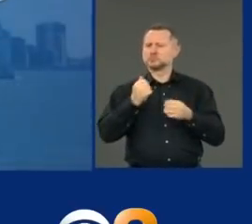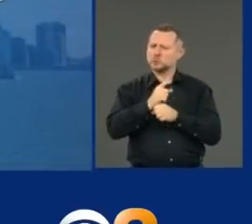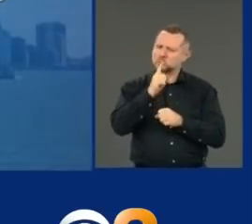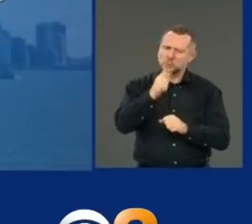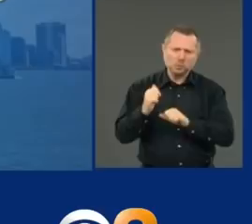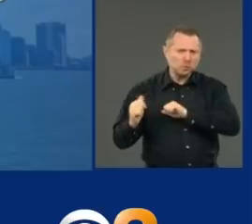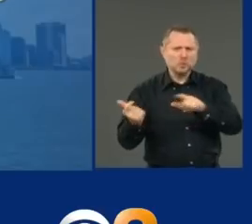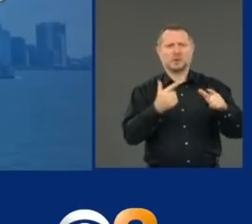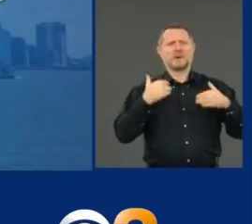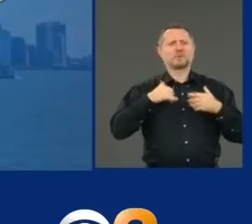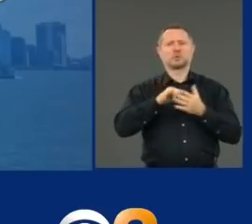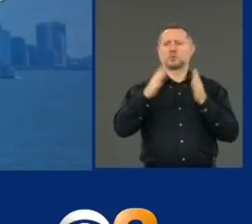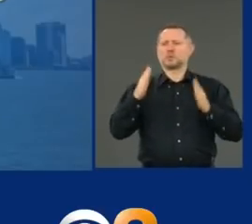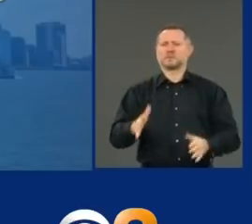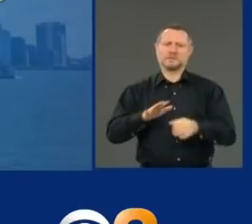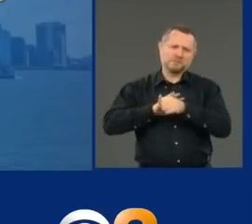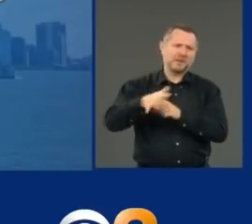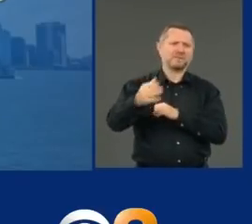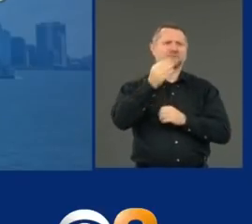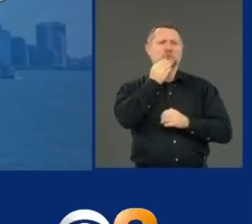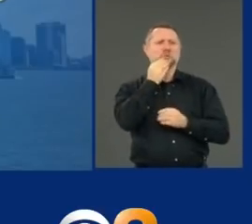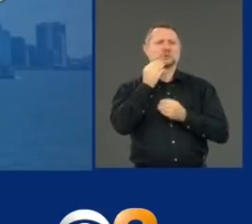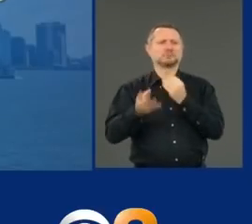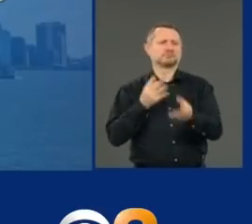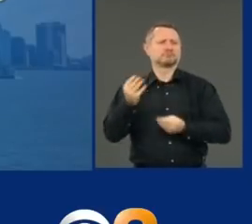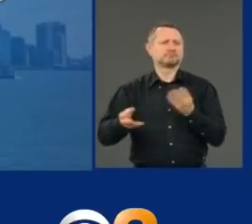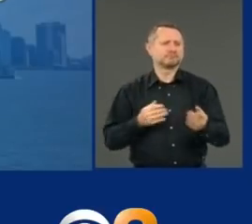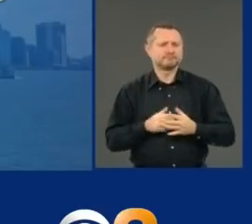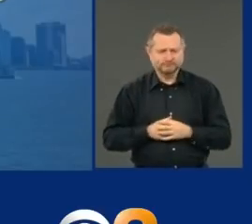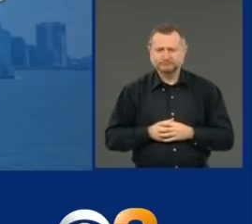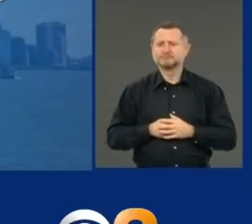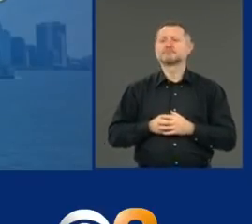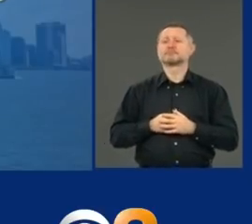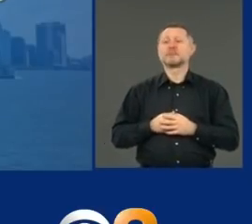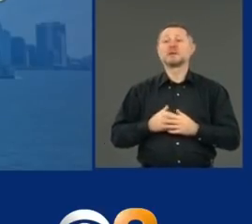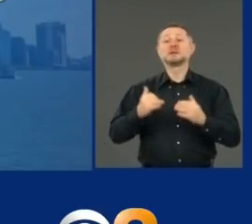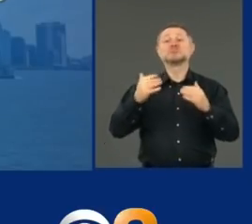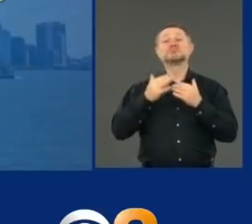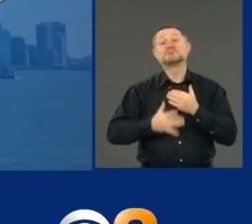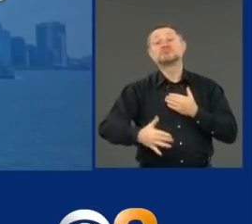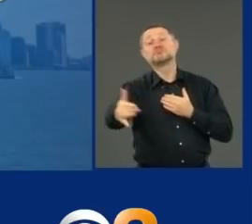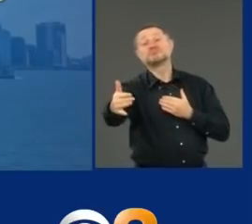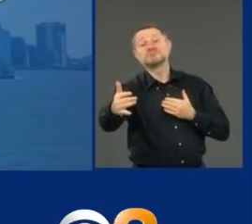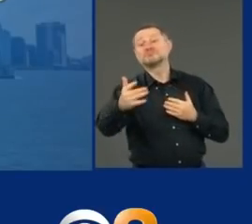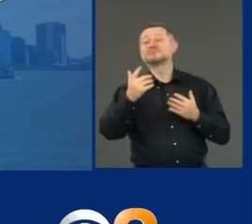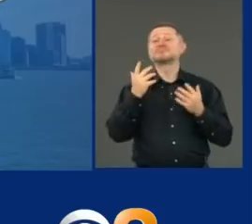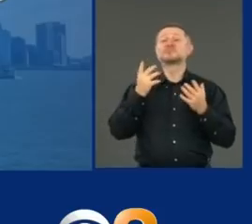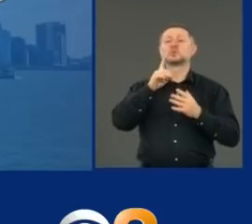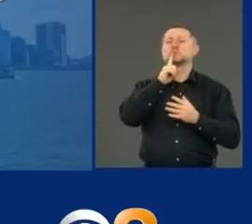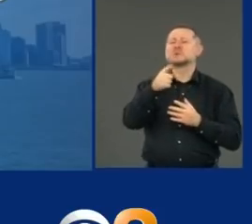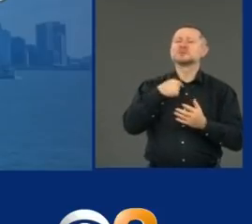WHERE HE GETS BASIC. YOU HAVE HOUSING AND DO YOU HAVE FOOD? RIGHT?